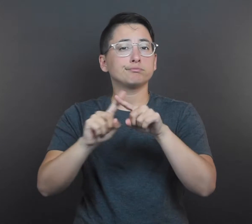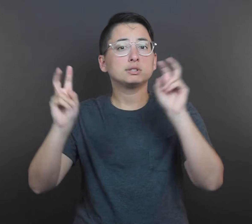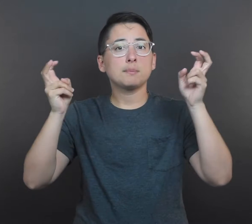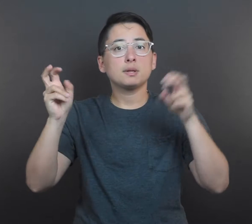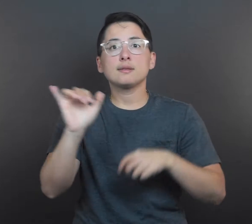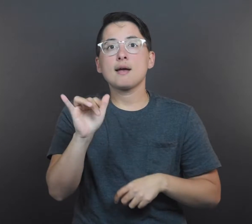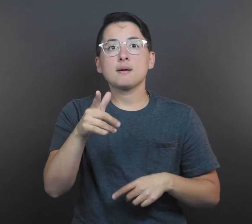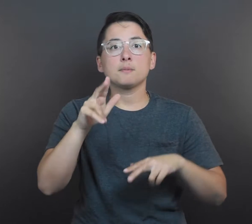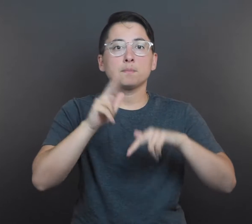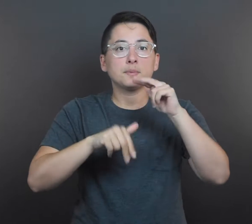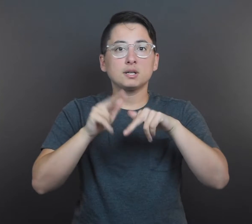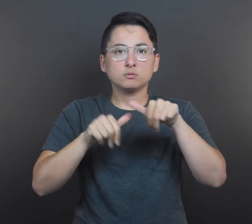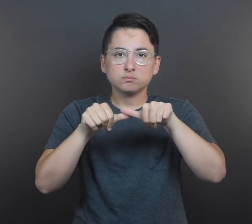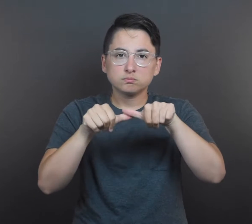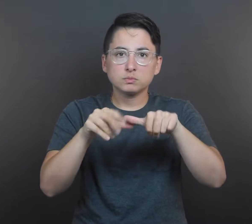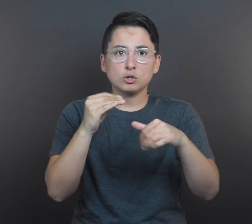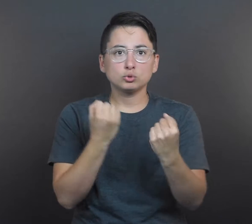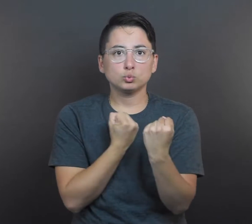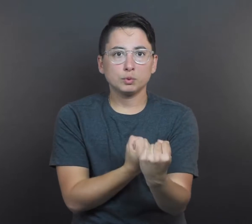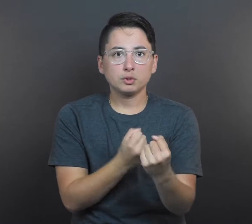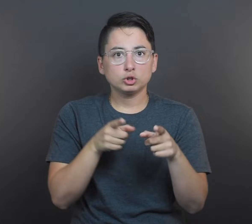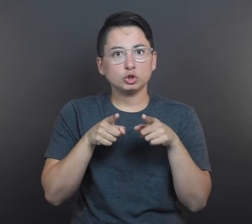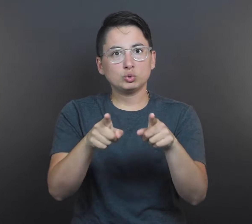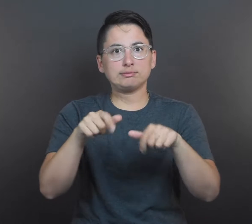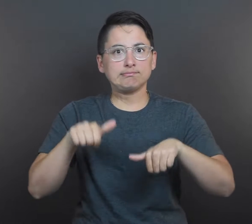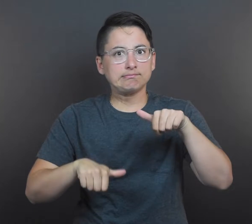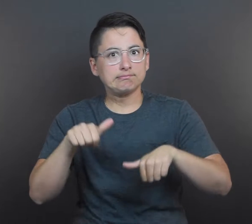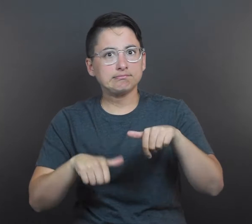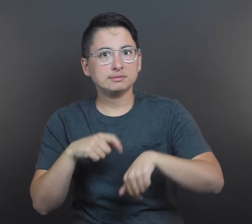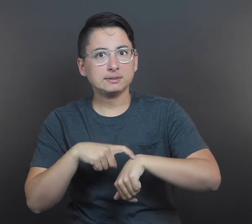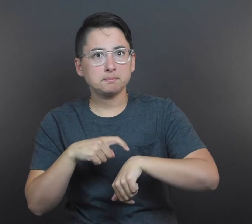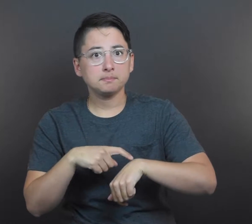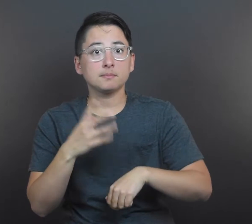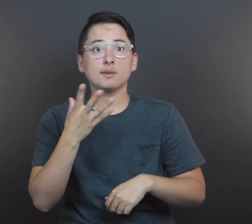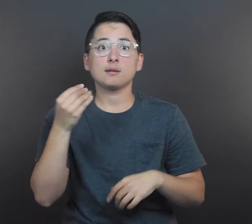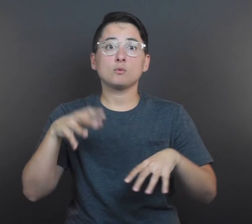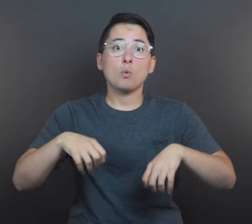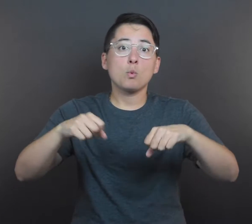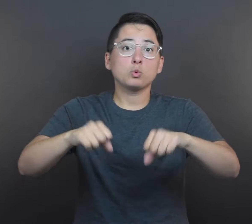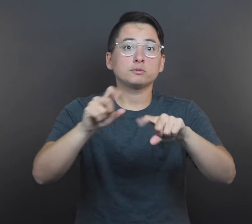virtual meetings and webinars such as "Building resilience and strengths during uncertain times"